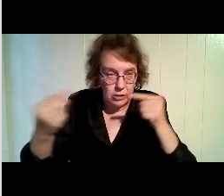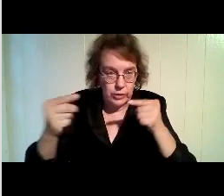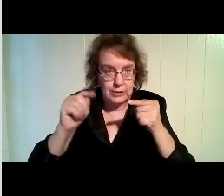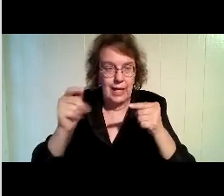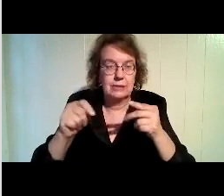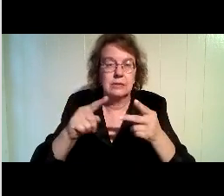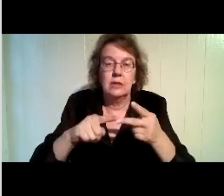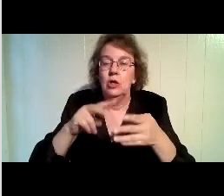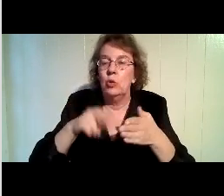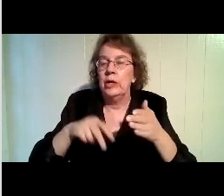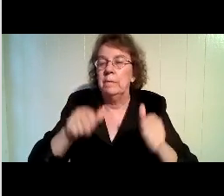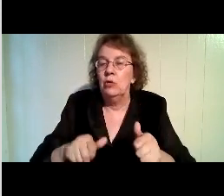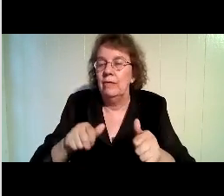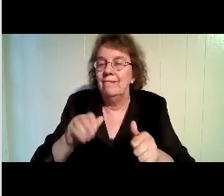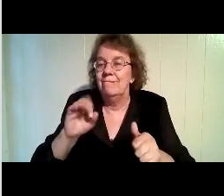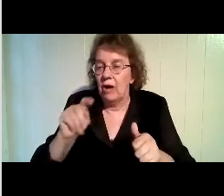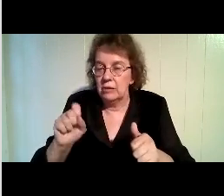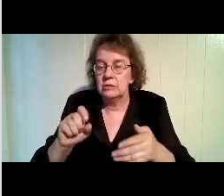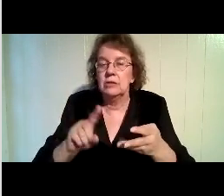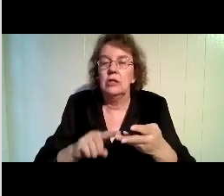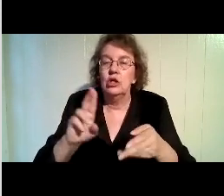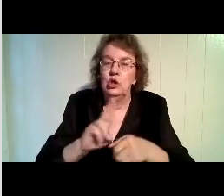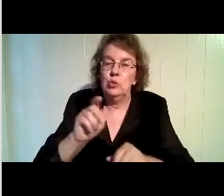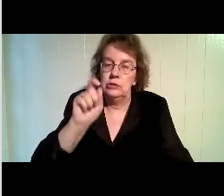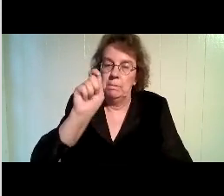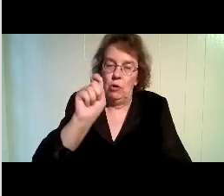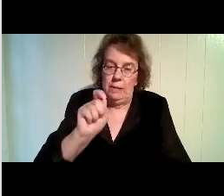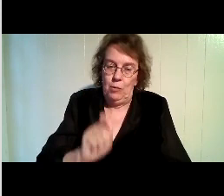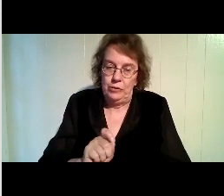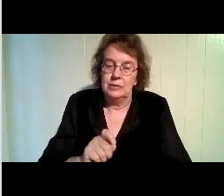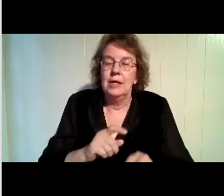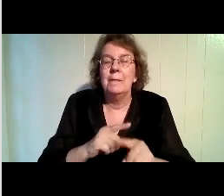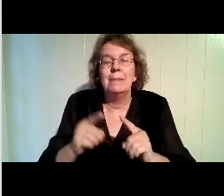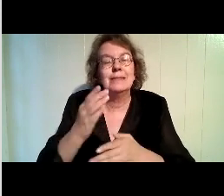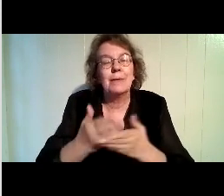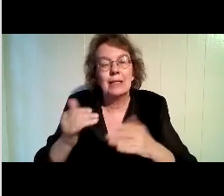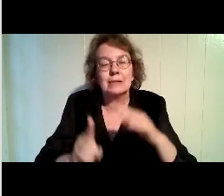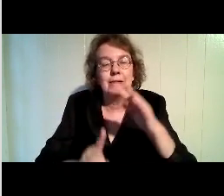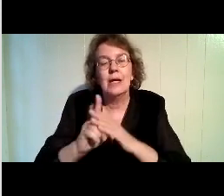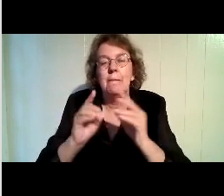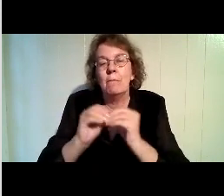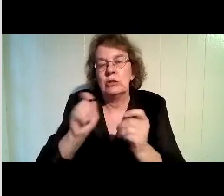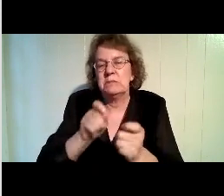bullet points. But there are some things that will come up that are more specific to PowerPoint. You want to consider